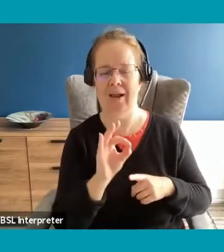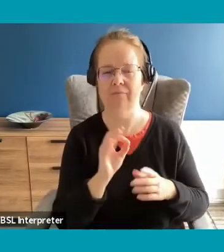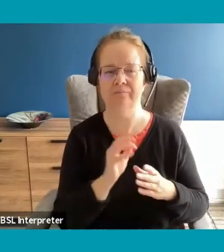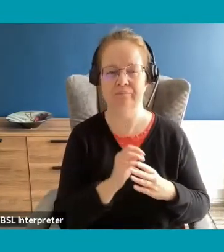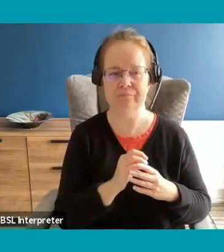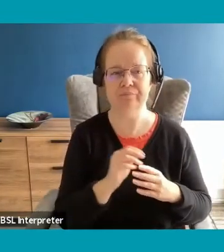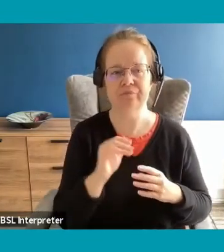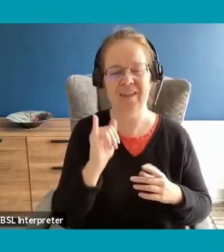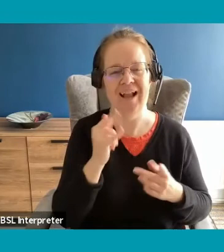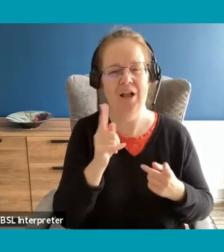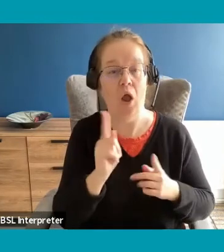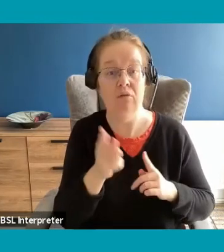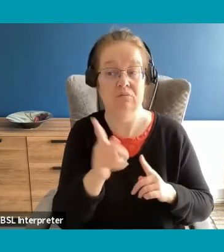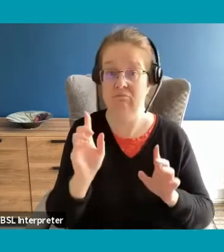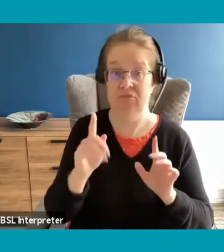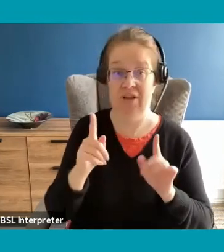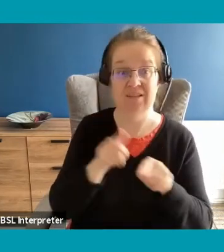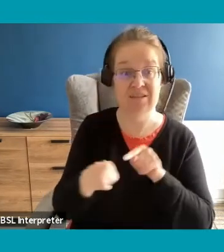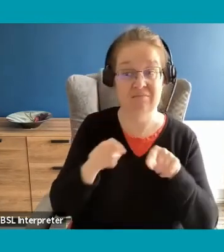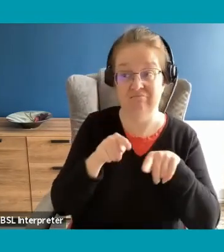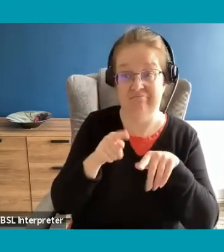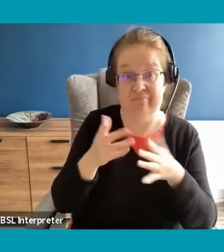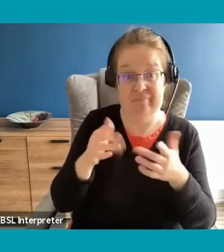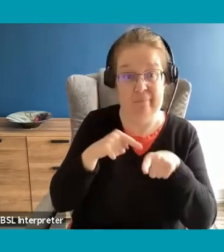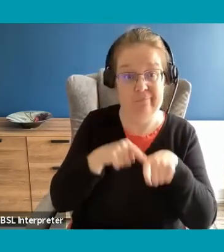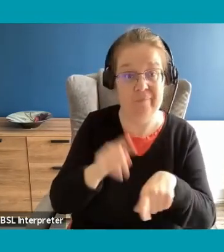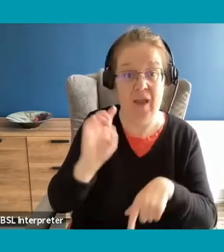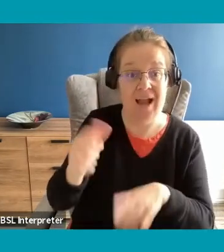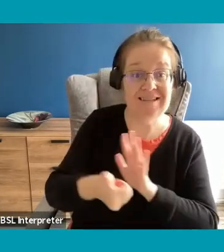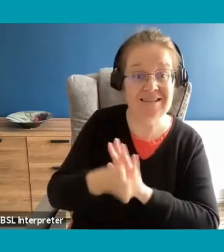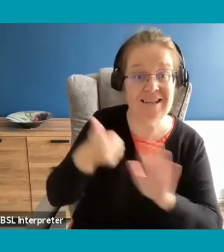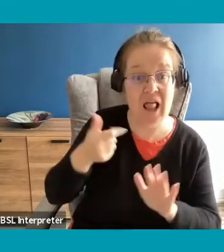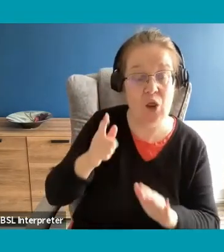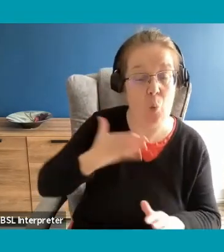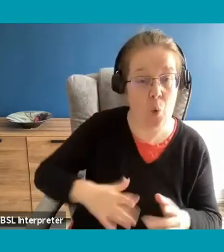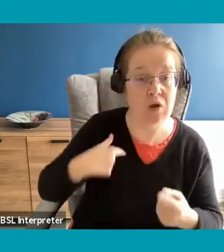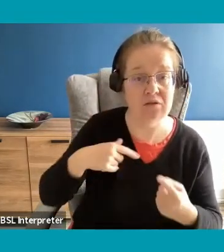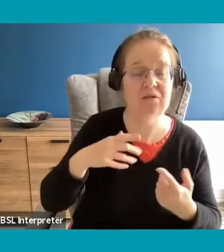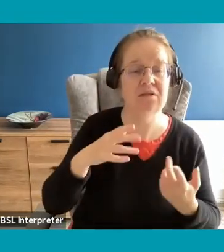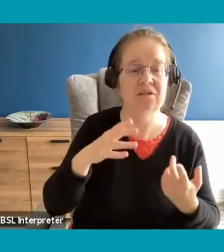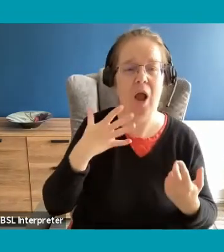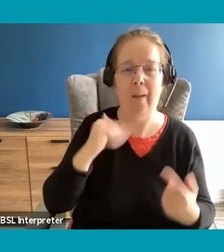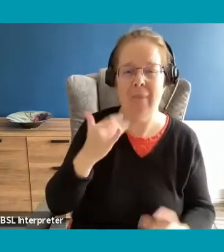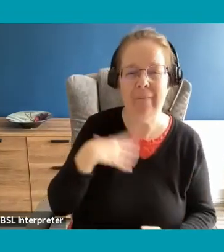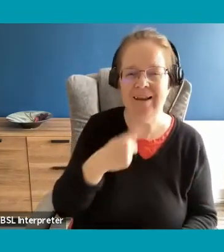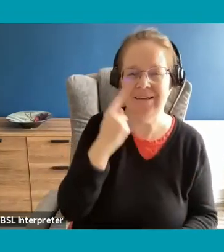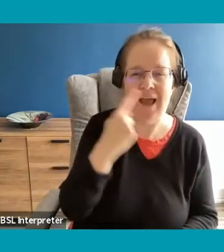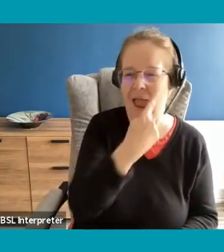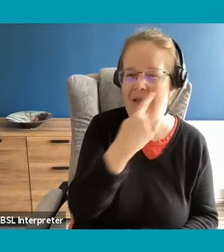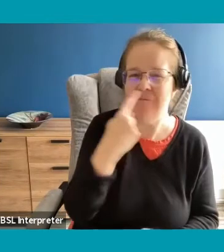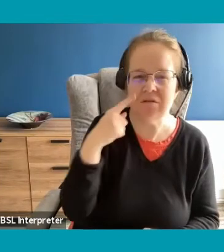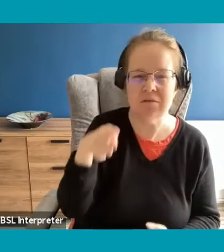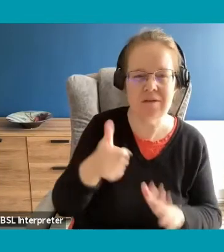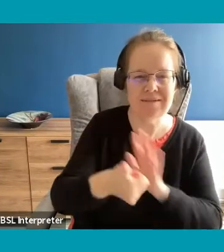depends what skill set we're looking for. It depends what we want to see evidence of that and so really it kind of varies,